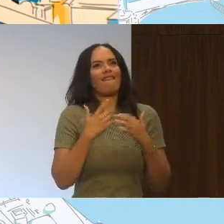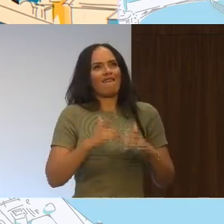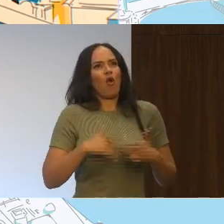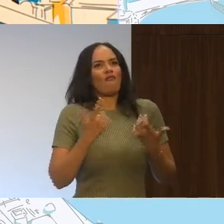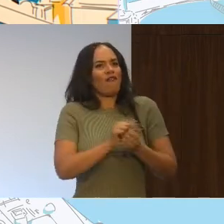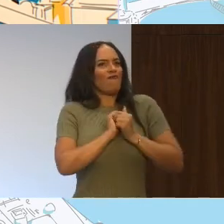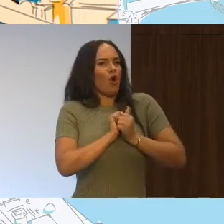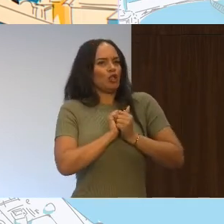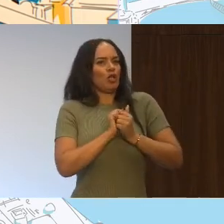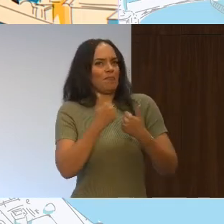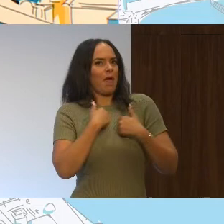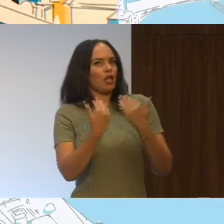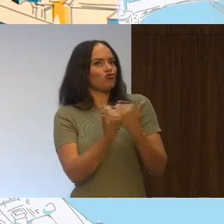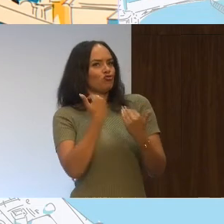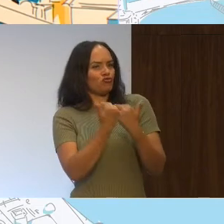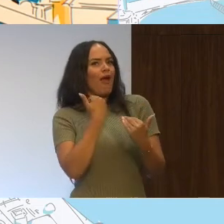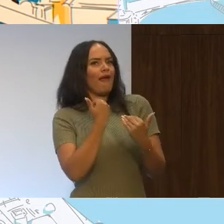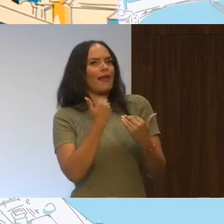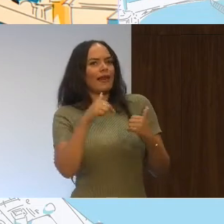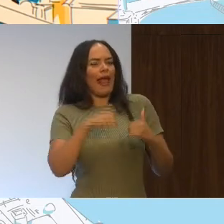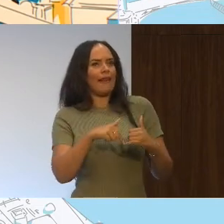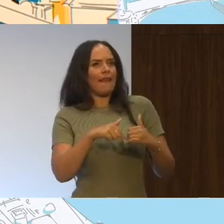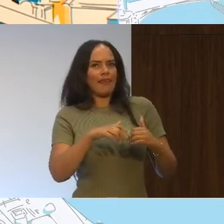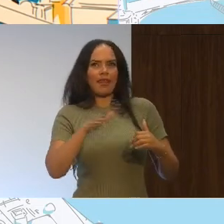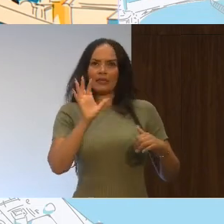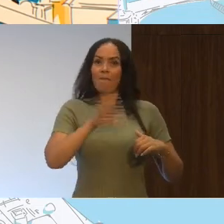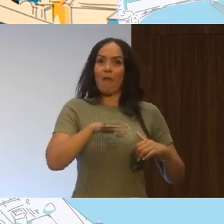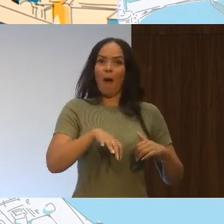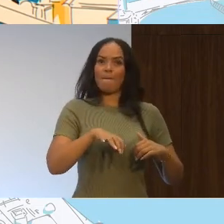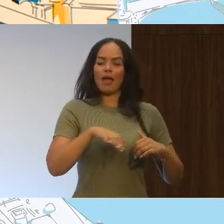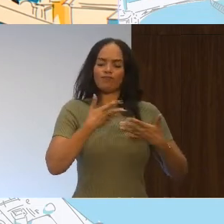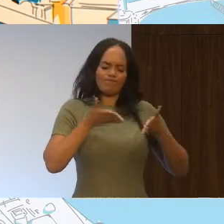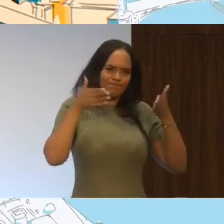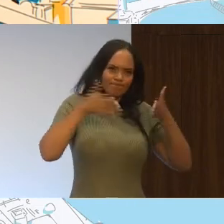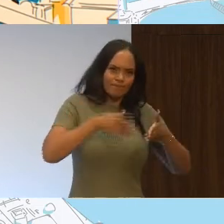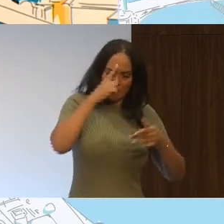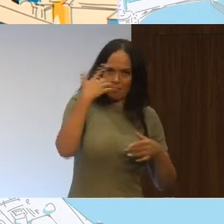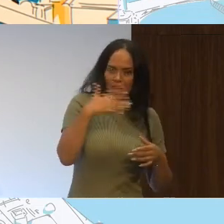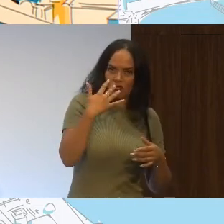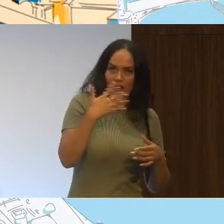where where he thought it was really interesting. But I mean, I certainly have had many people over my career say,